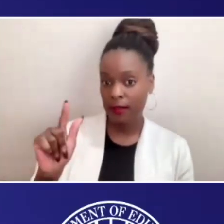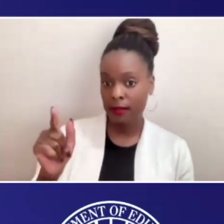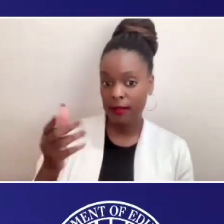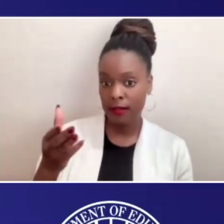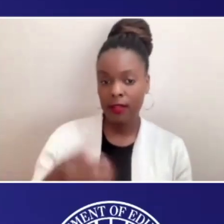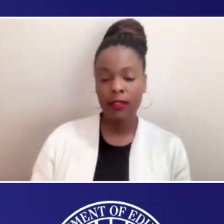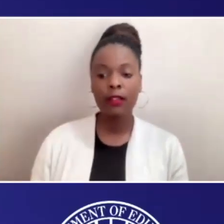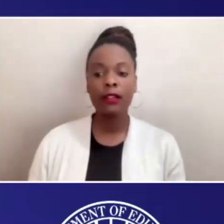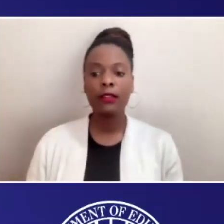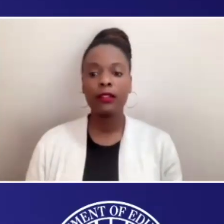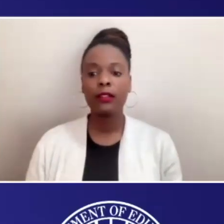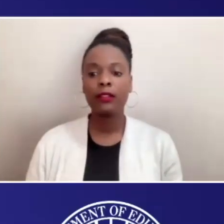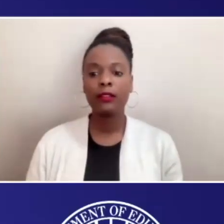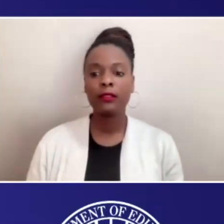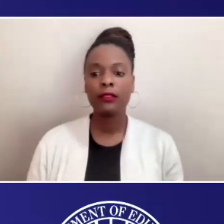we expect to be in agreement, but we're just